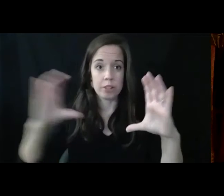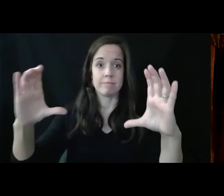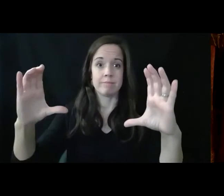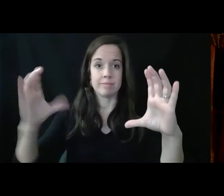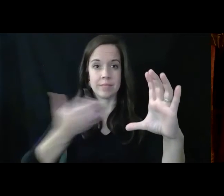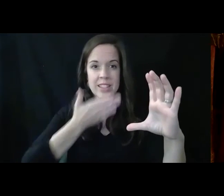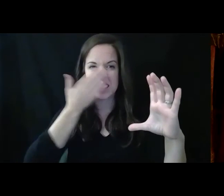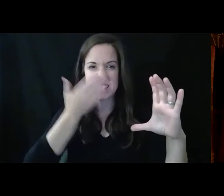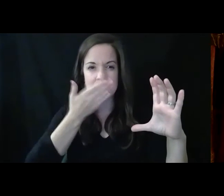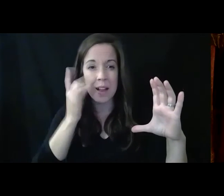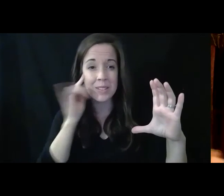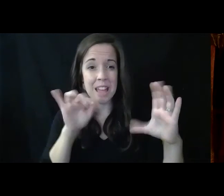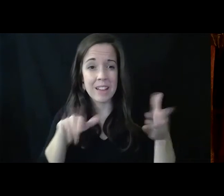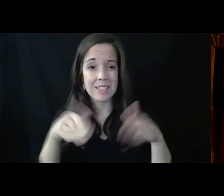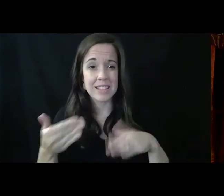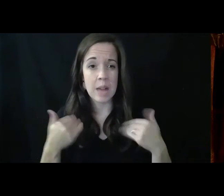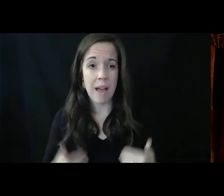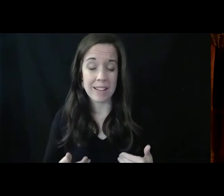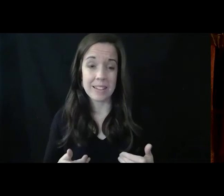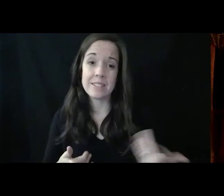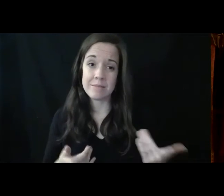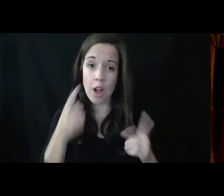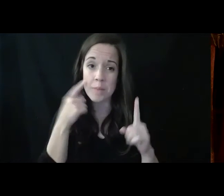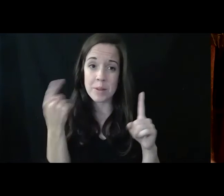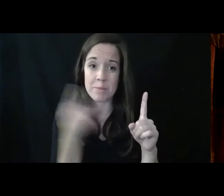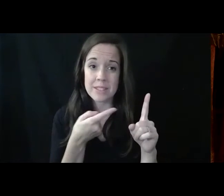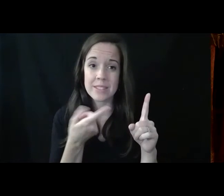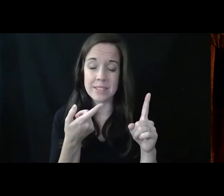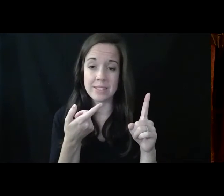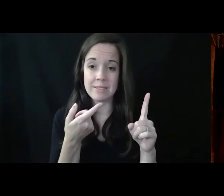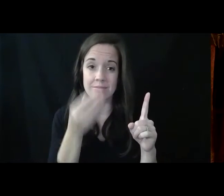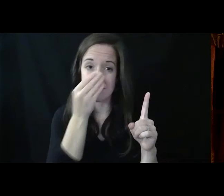like a dead body, and it does that on purpose and doesn’t care if we like it or not.